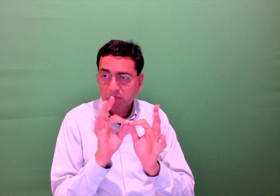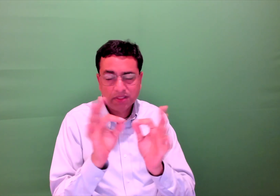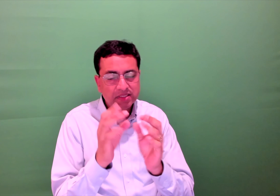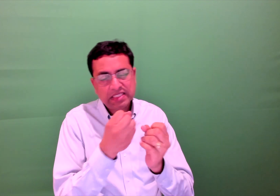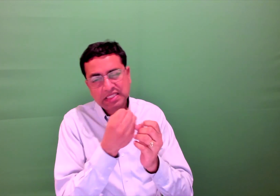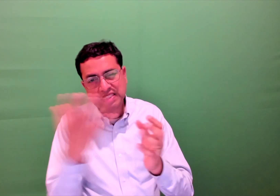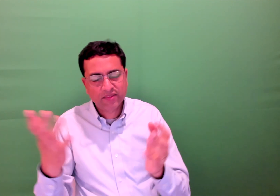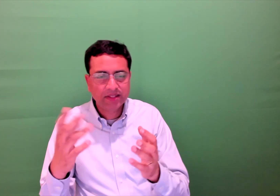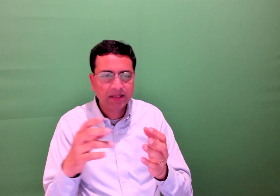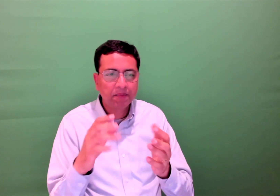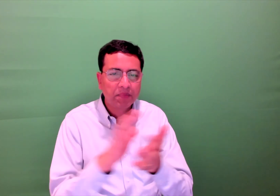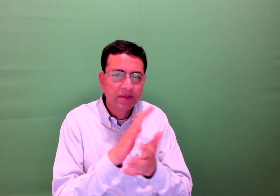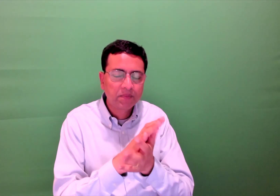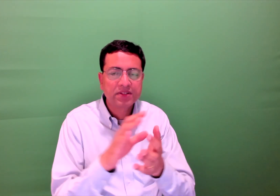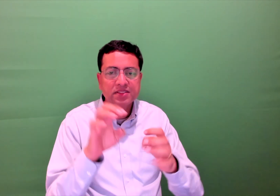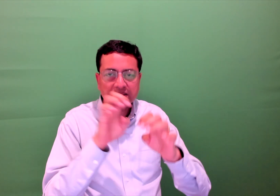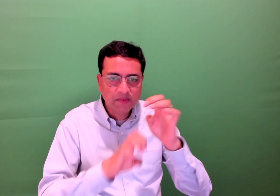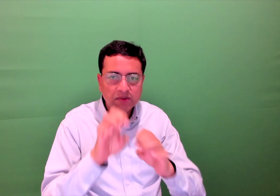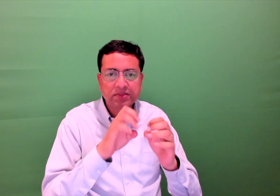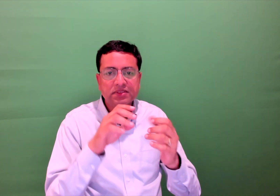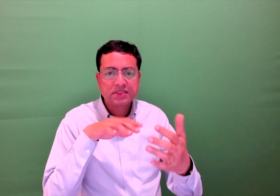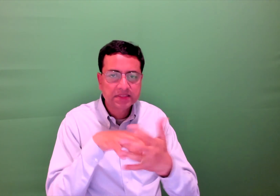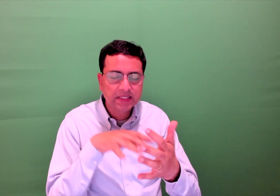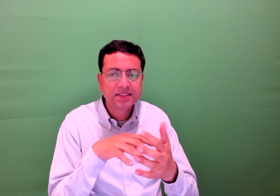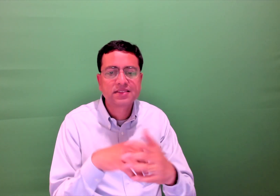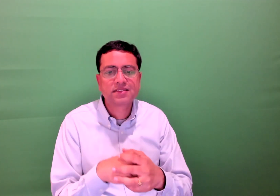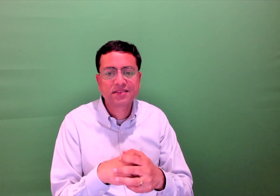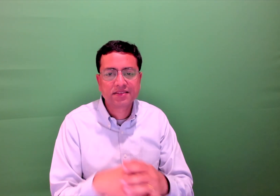It is important to mention that there are papers, experiments, and studies on this subject.